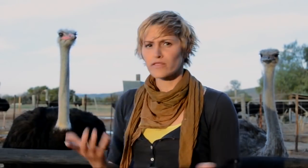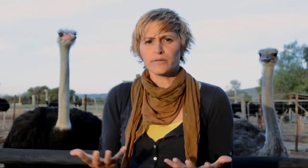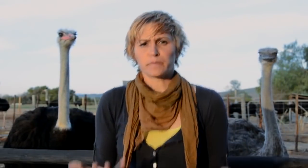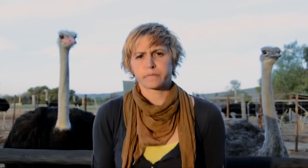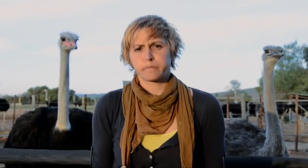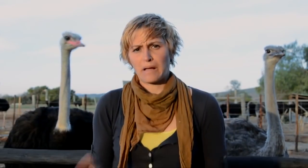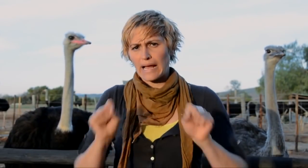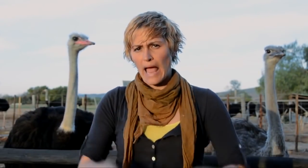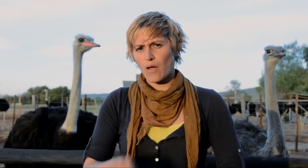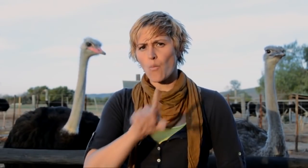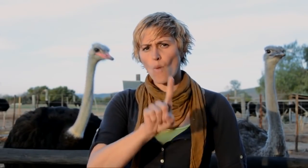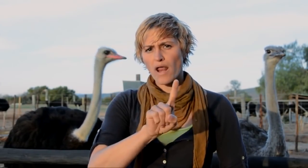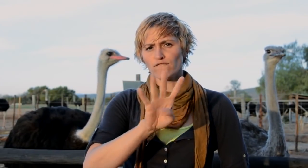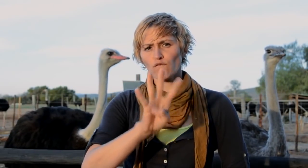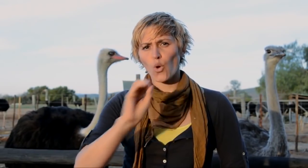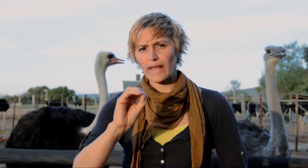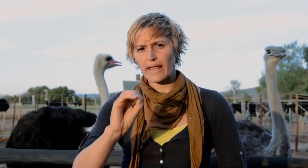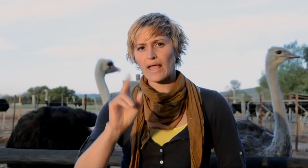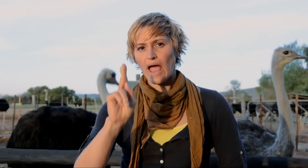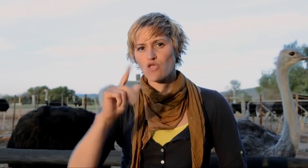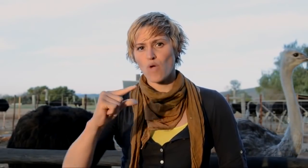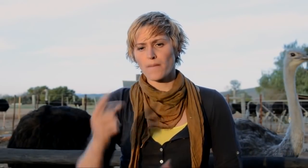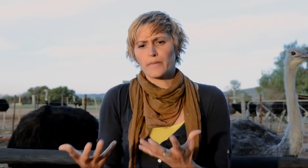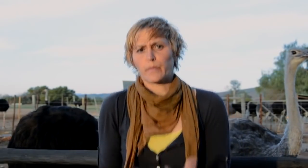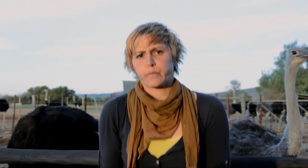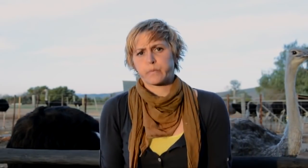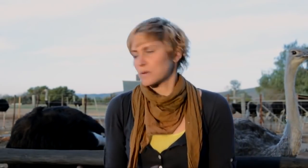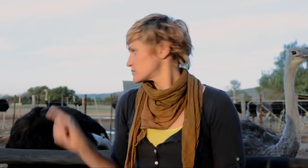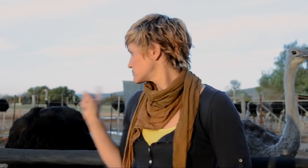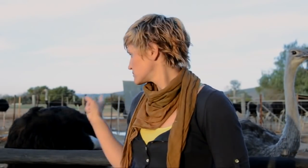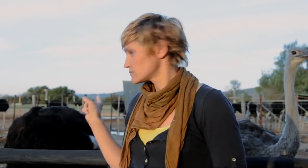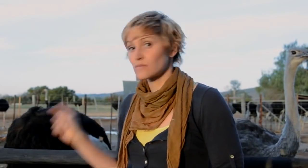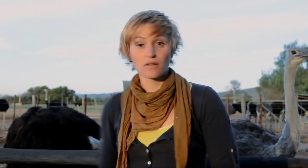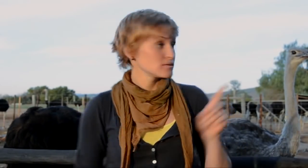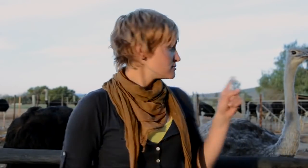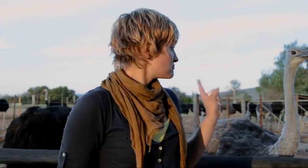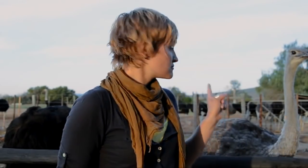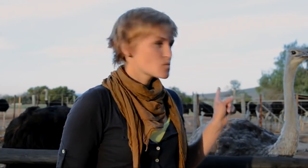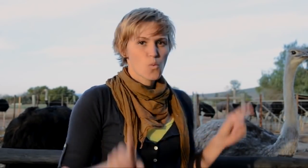The male weighs around 140 kgs.